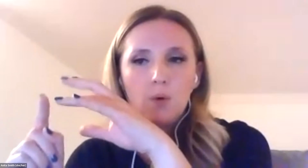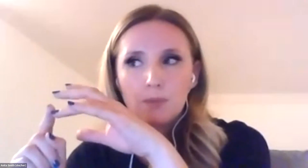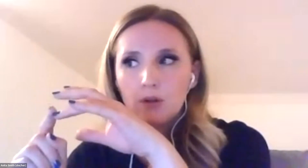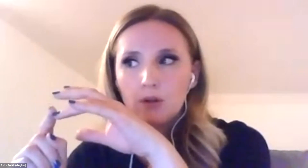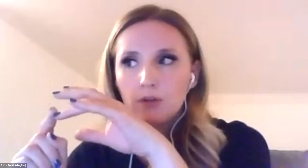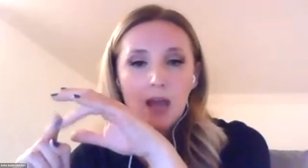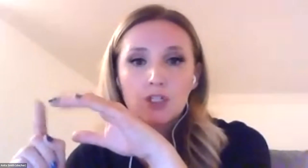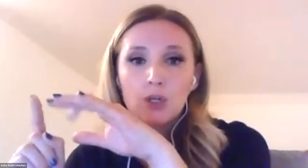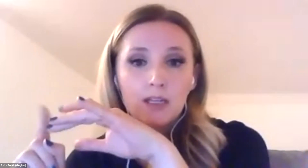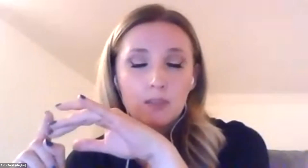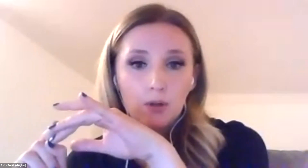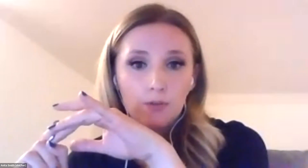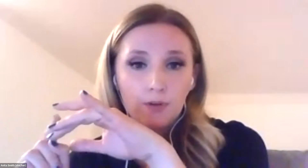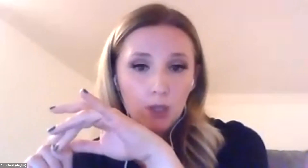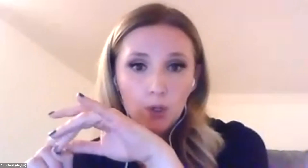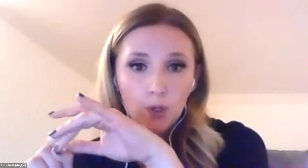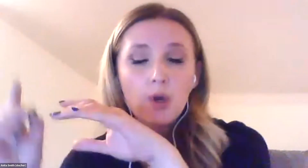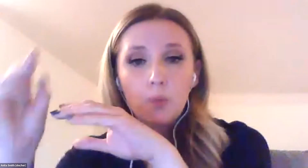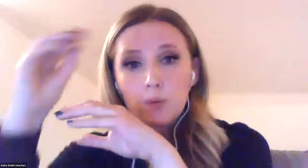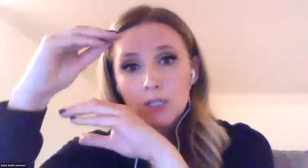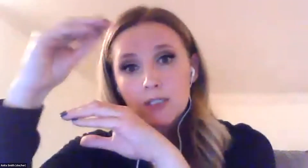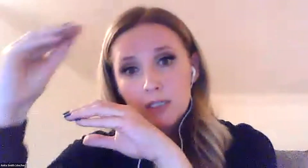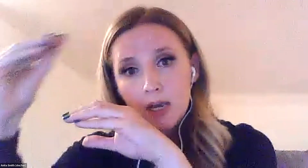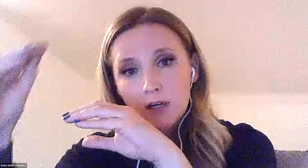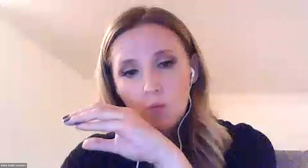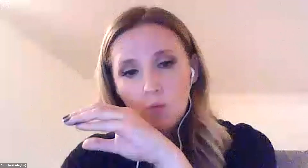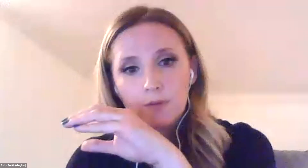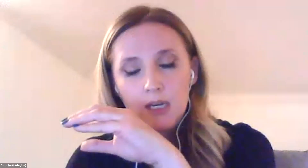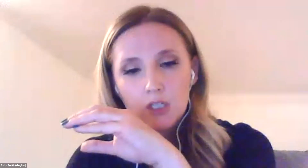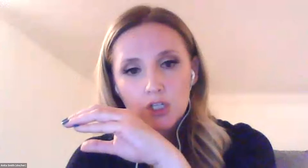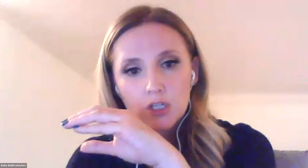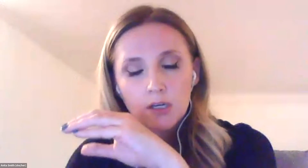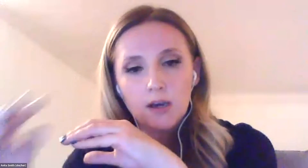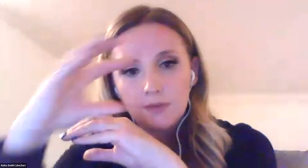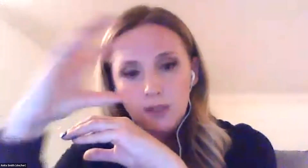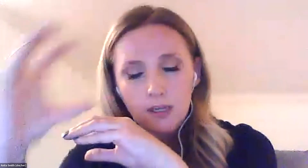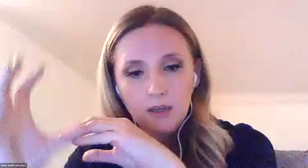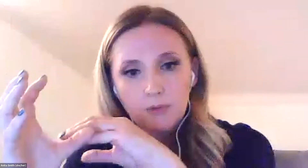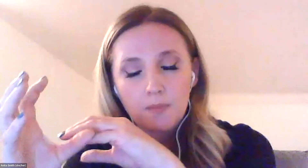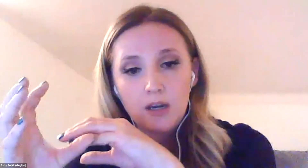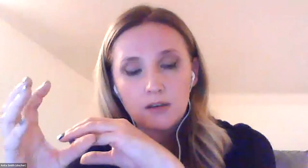one gets pulled from national, one gets pulled from local, we would just deduct one from each of the remaining.